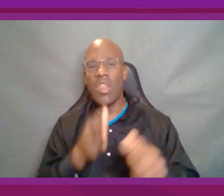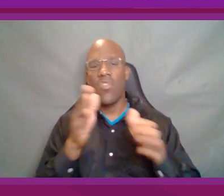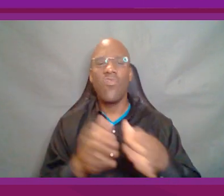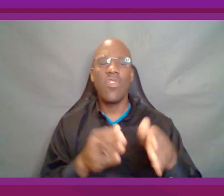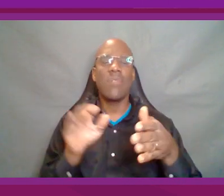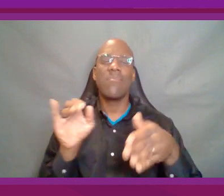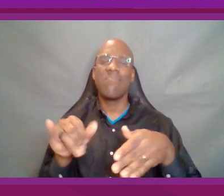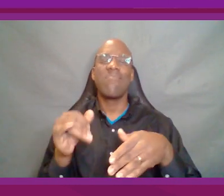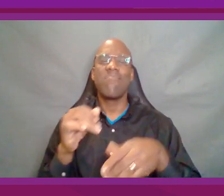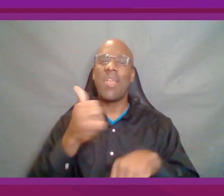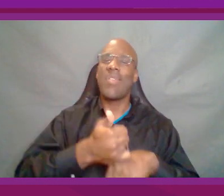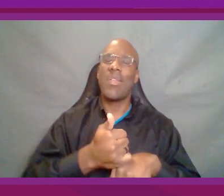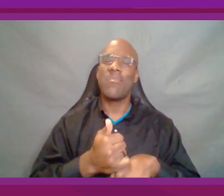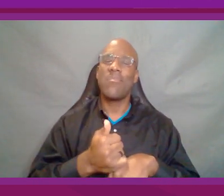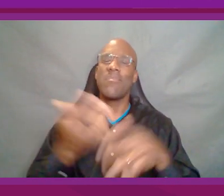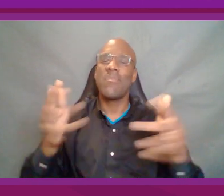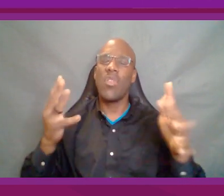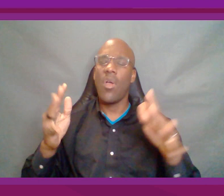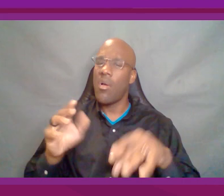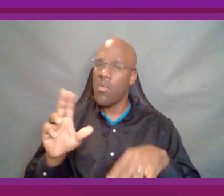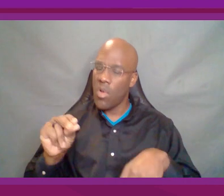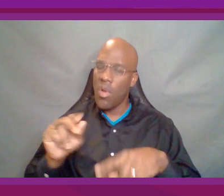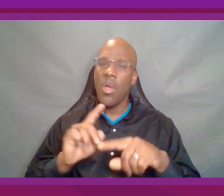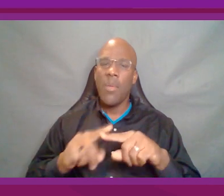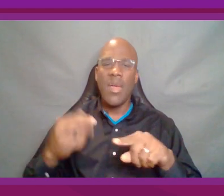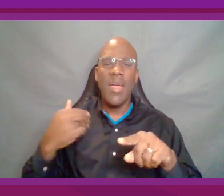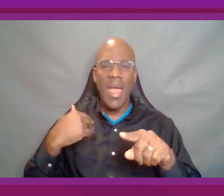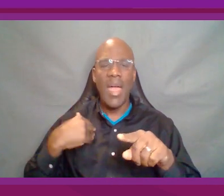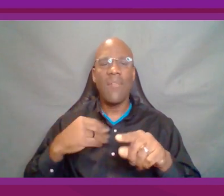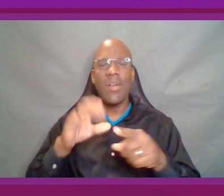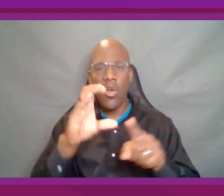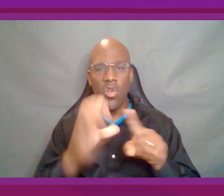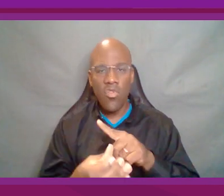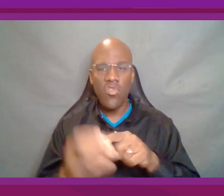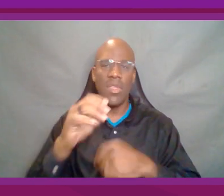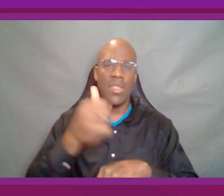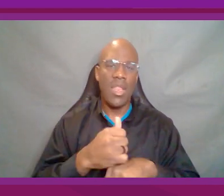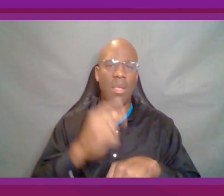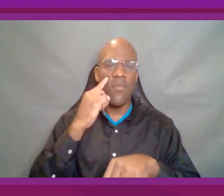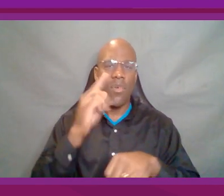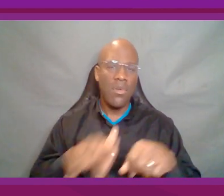but set the culture of accessibility across the organization more from a perspective of